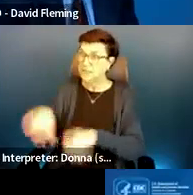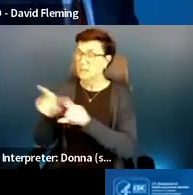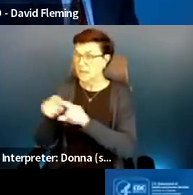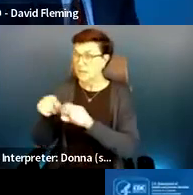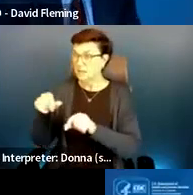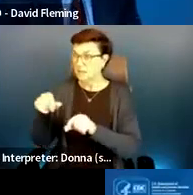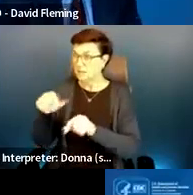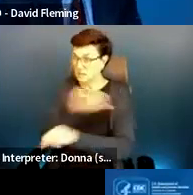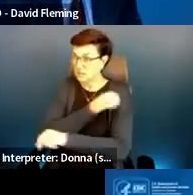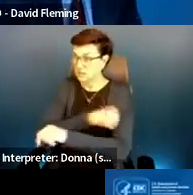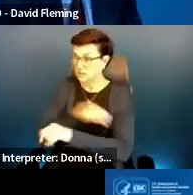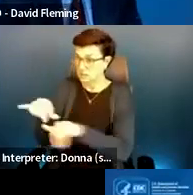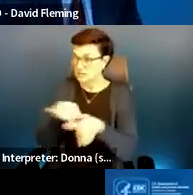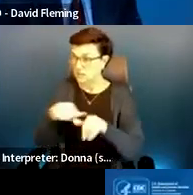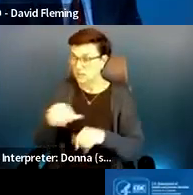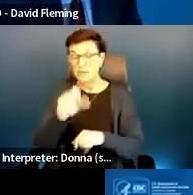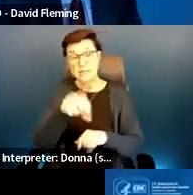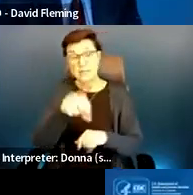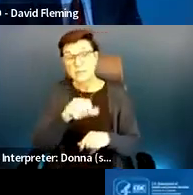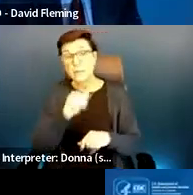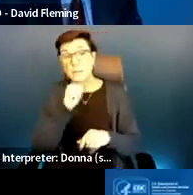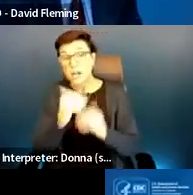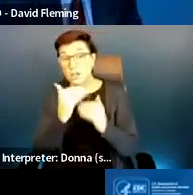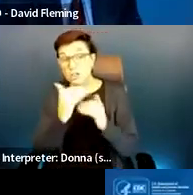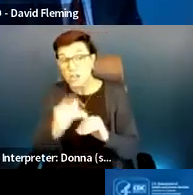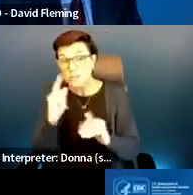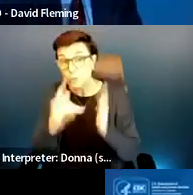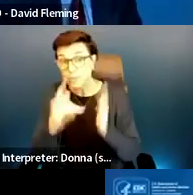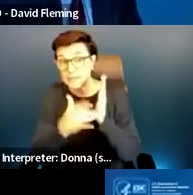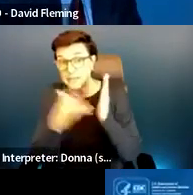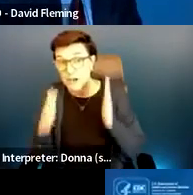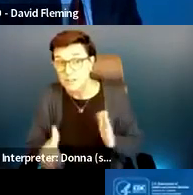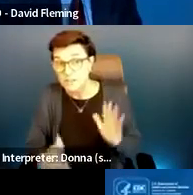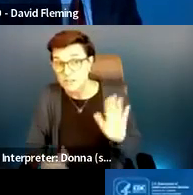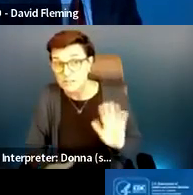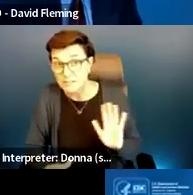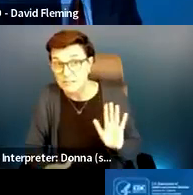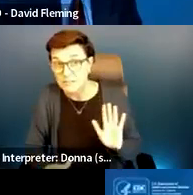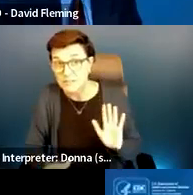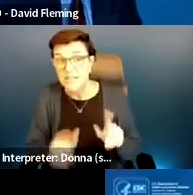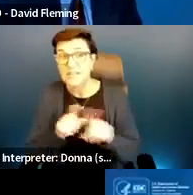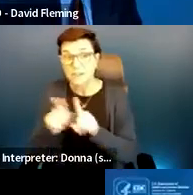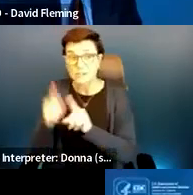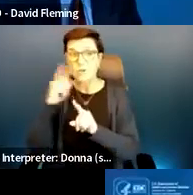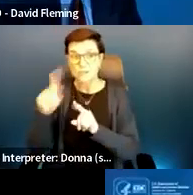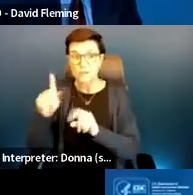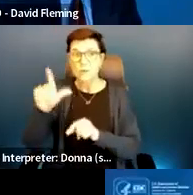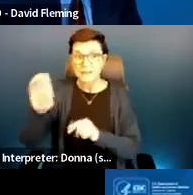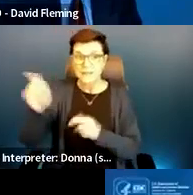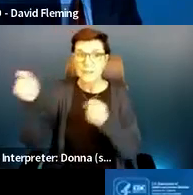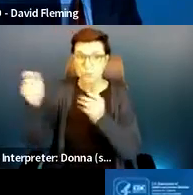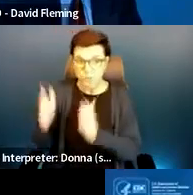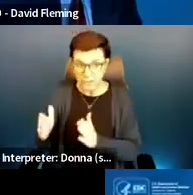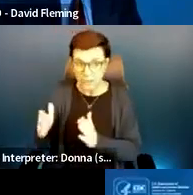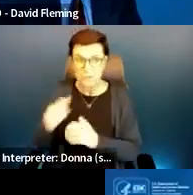And that goes not just to the director of the technologist at that point, but then the director of the lab, right. If you're going to do clinical lab testing,